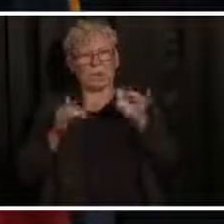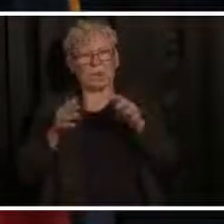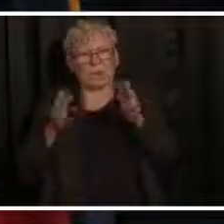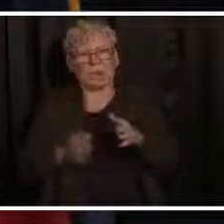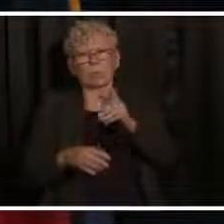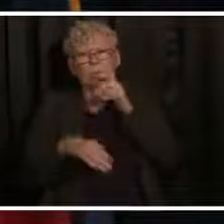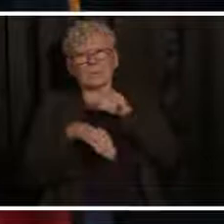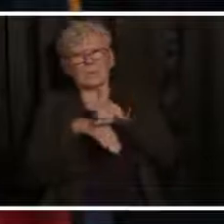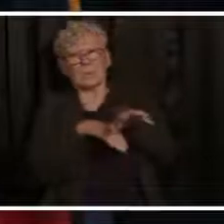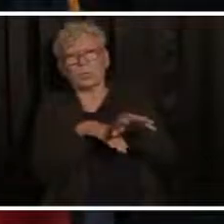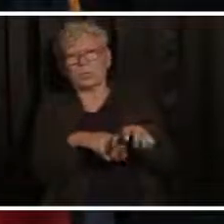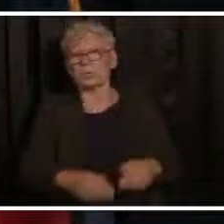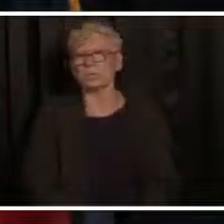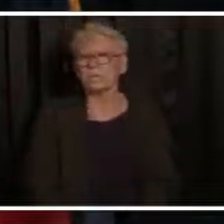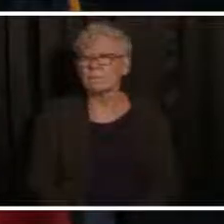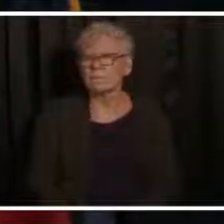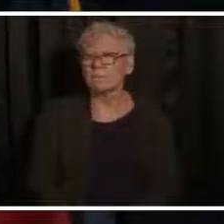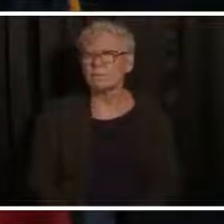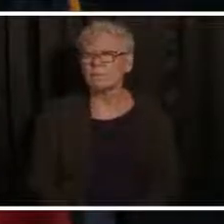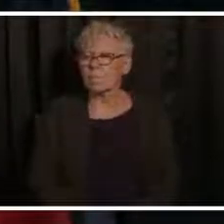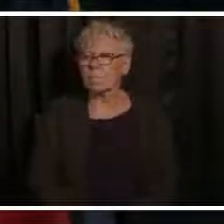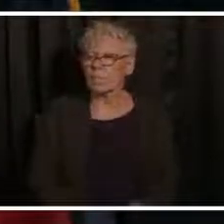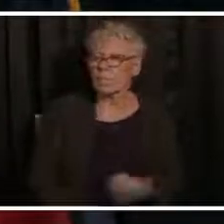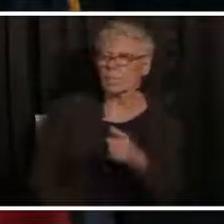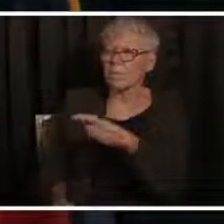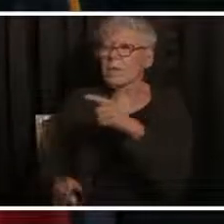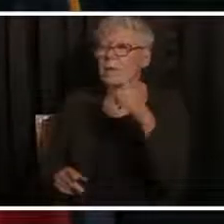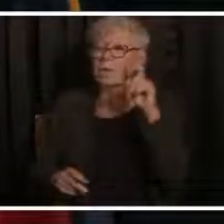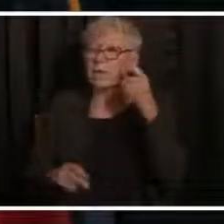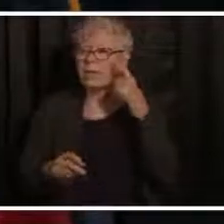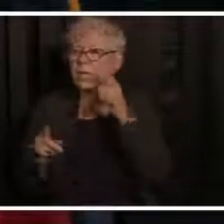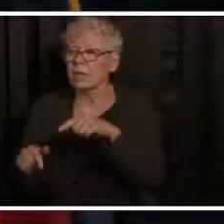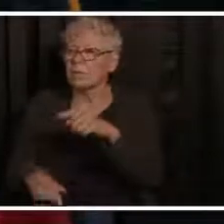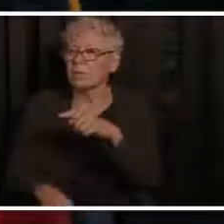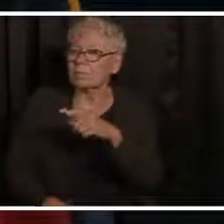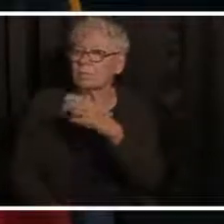it's really wonderful to hear uh uh Geraldo Rivera speak out